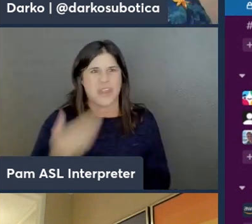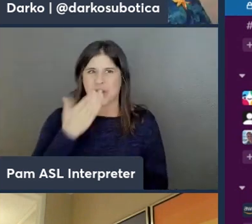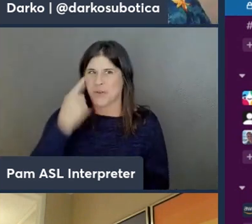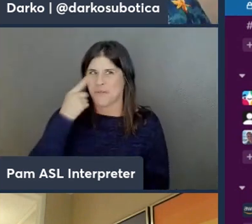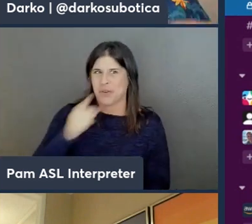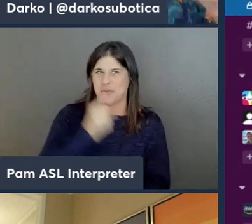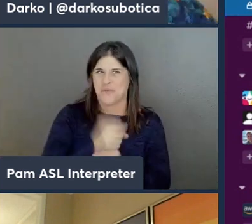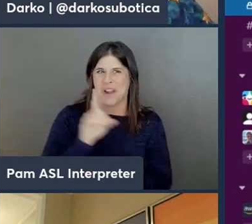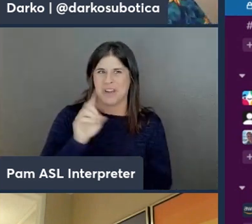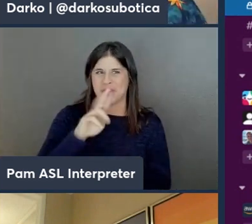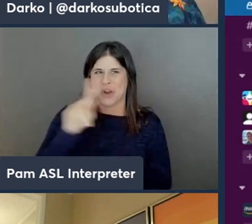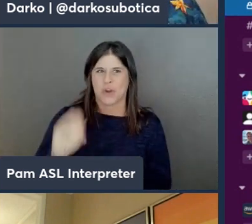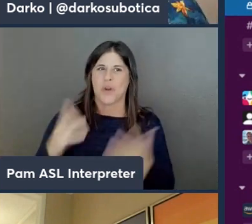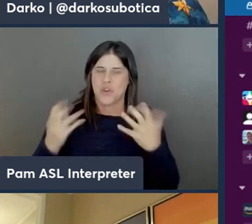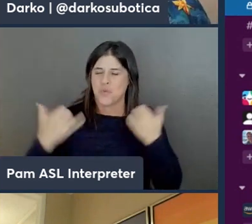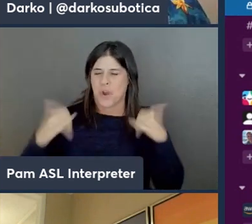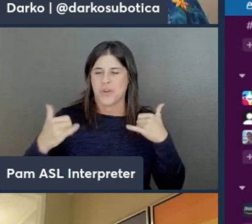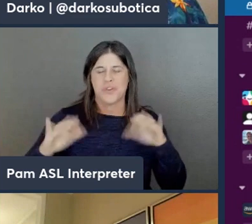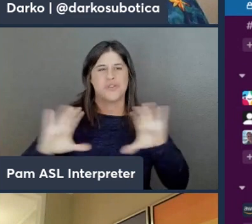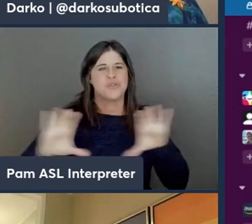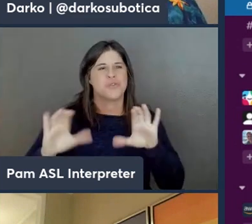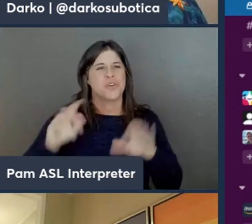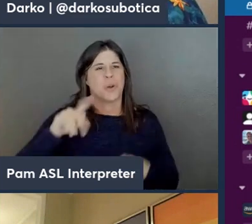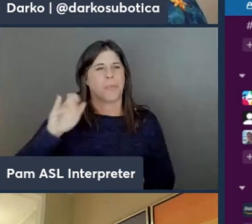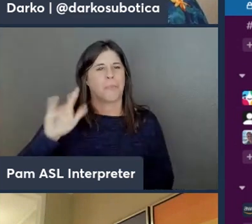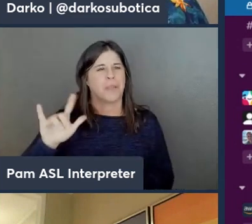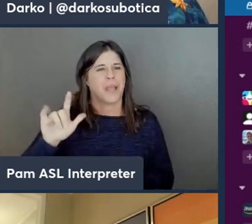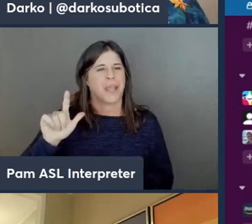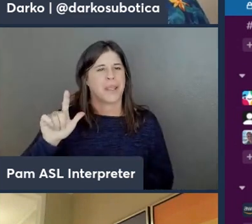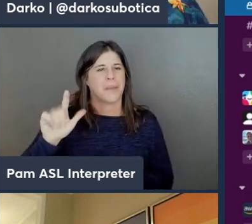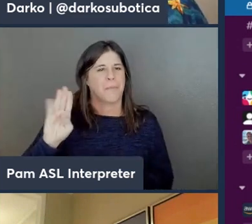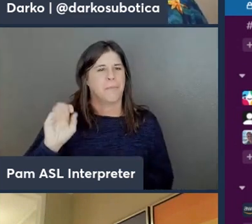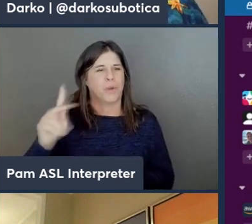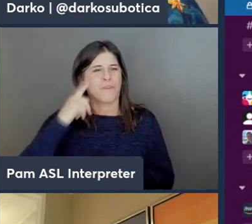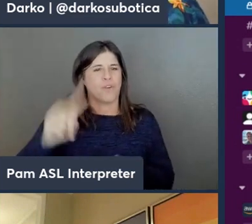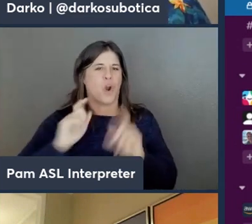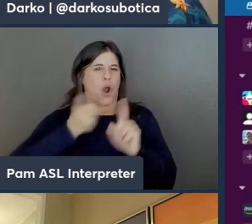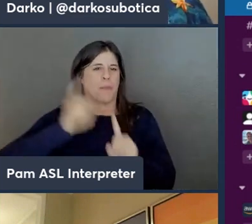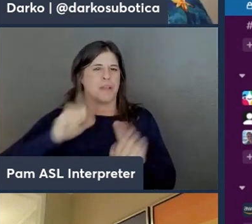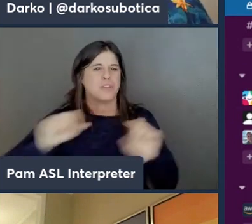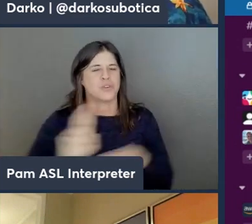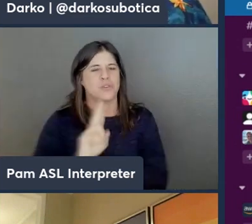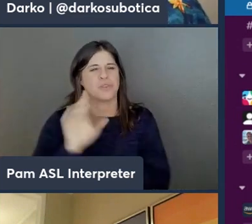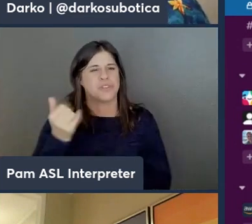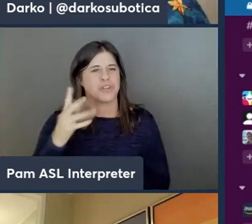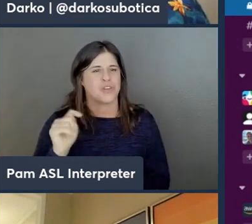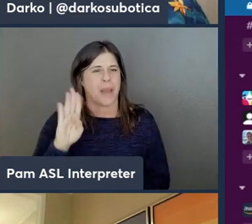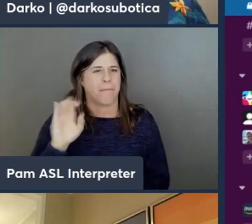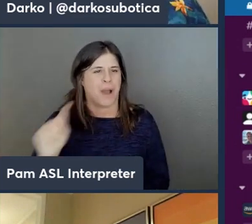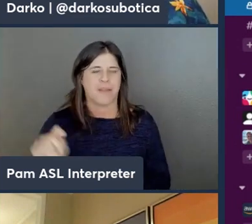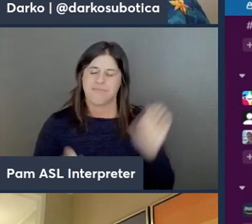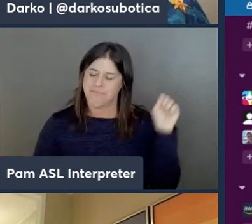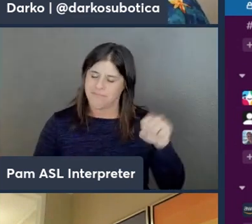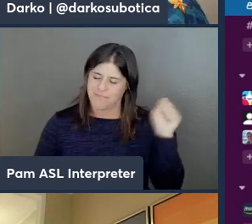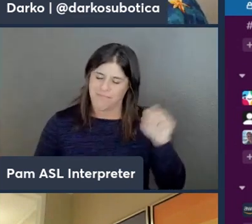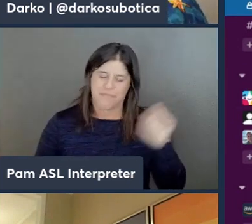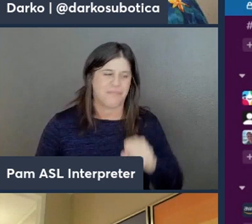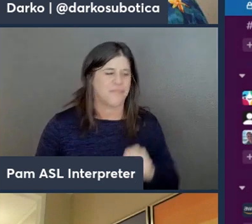If you want to run your playbooks, or automation documents, you can do it through, through the Chatbot. Exactly. And again just like that, you know,